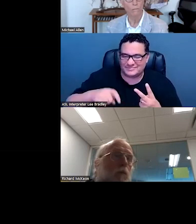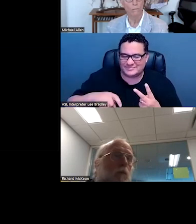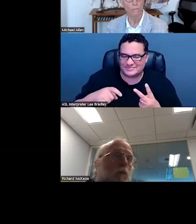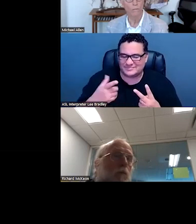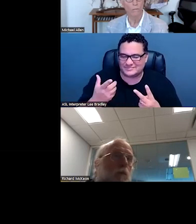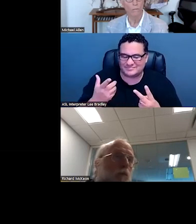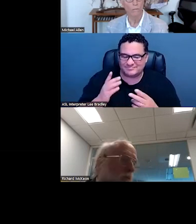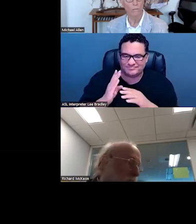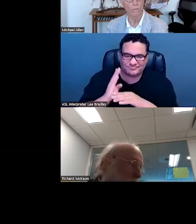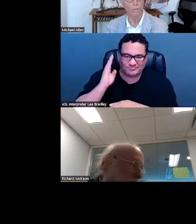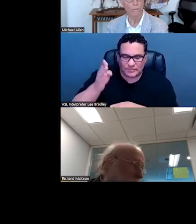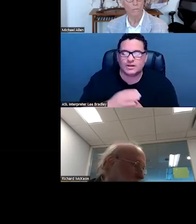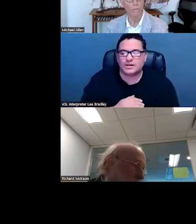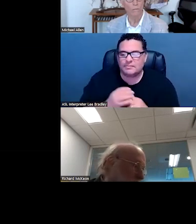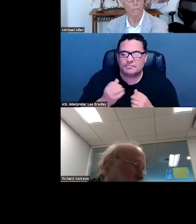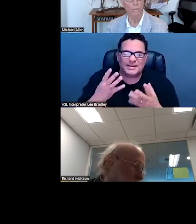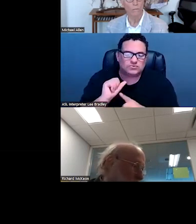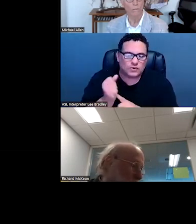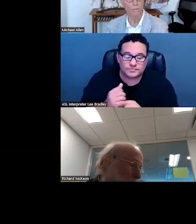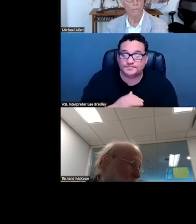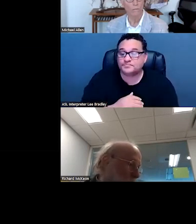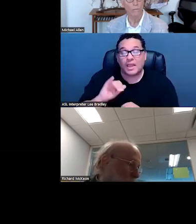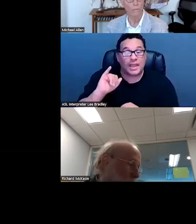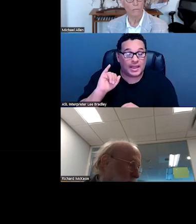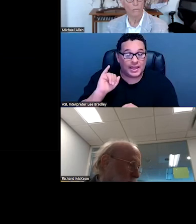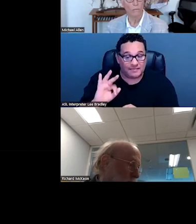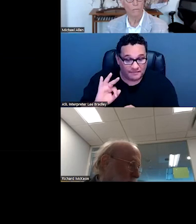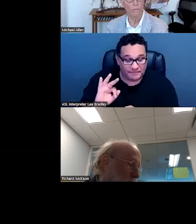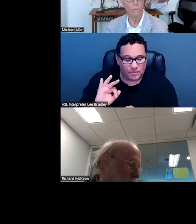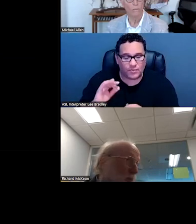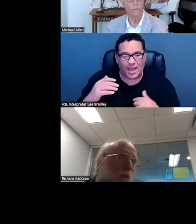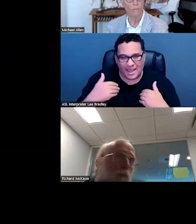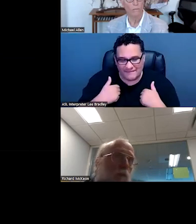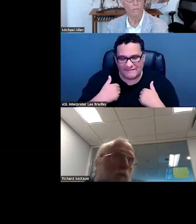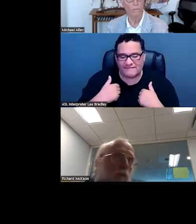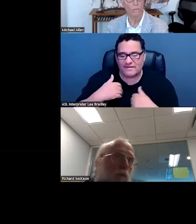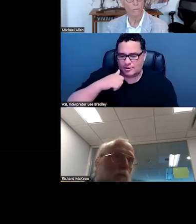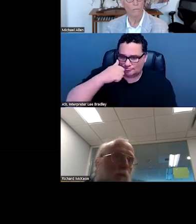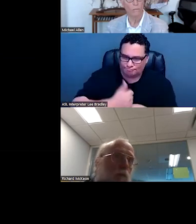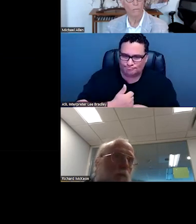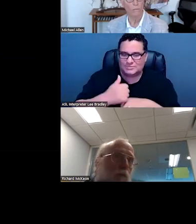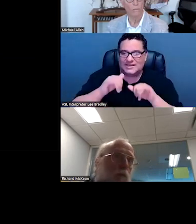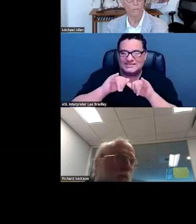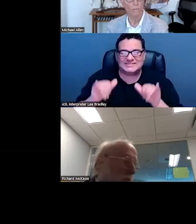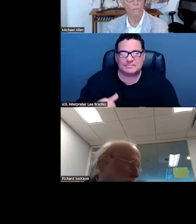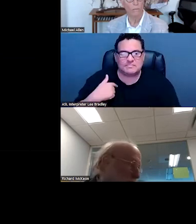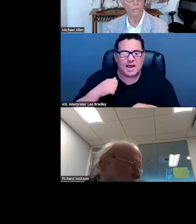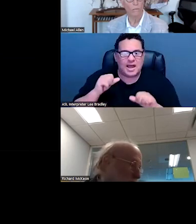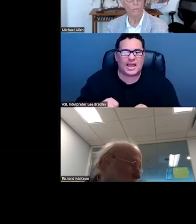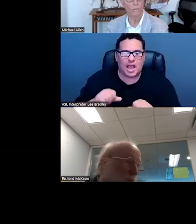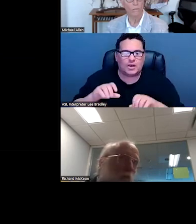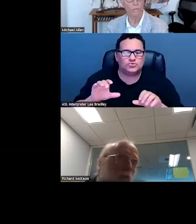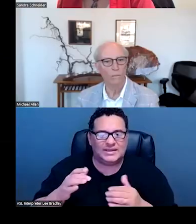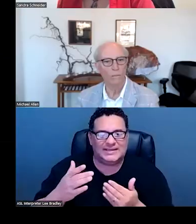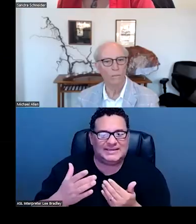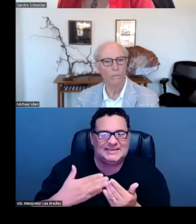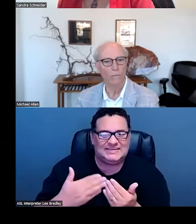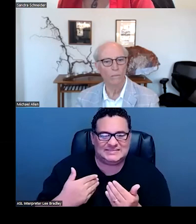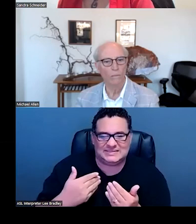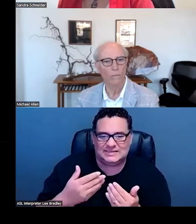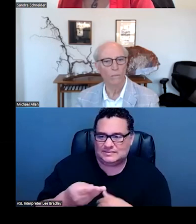YOU KNOW, IF WE HAD A SYSTEM. IF WE HAD A SYSTEM, DO AN EASY HANDOFF OF THE PATIENT. ONES I DIDN'T